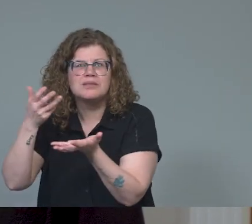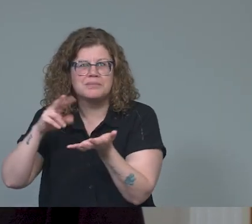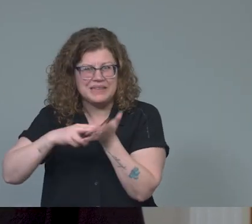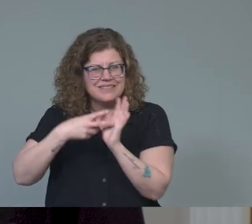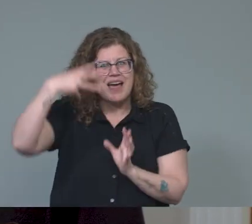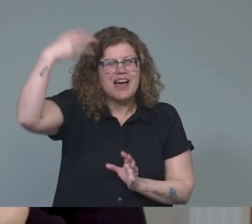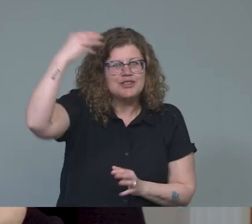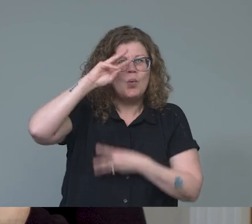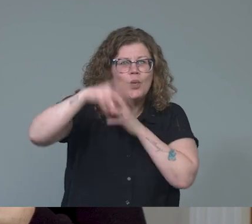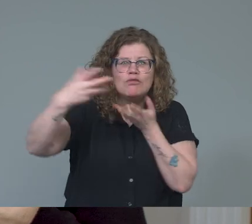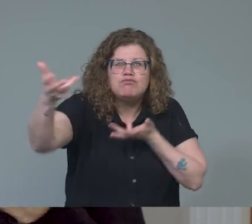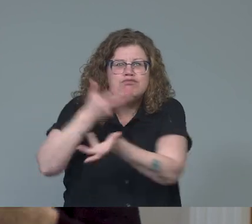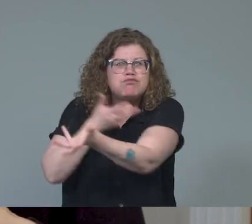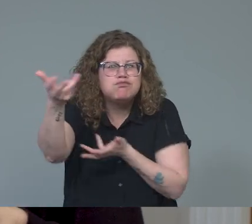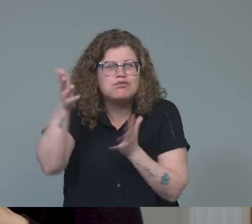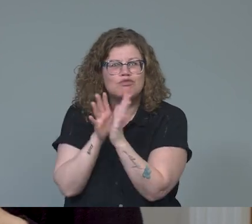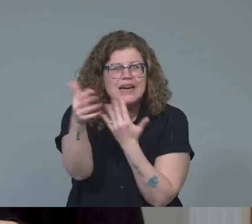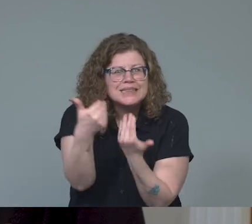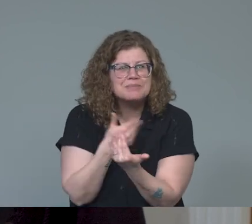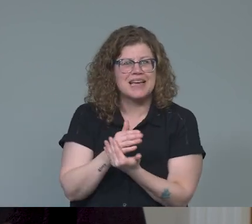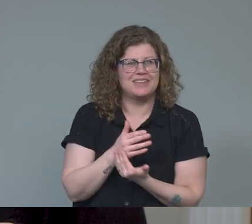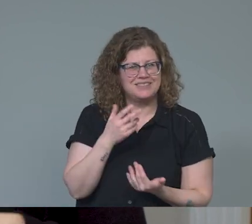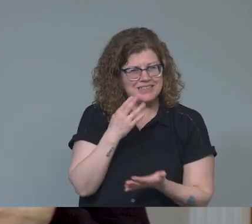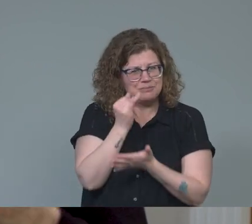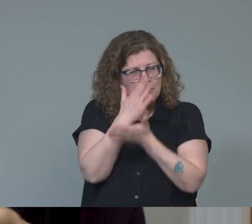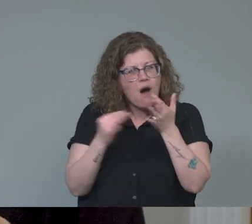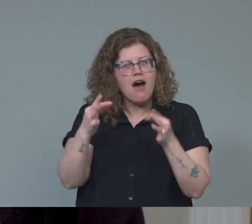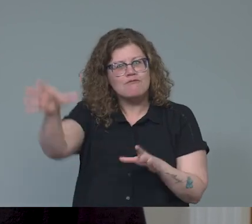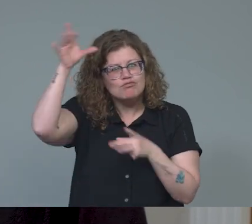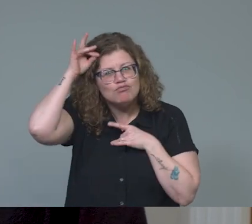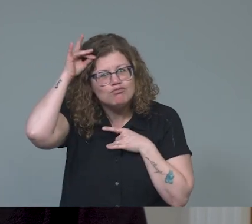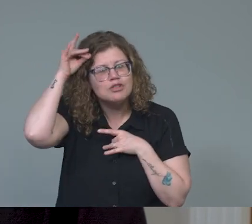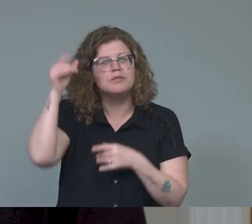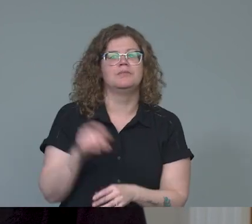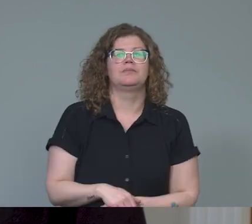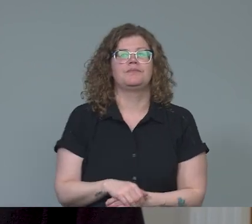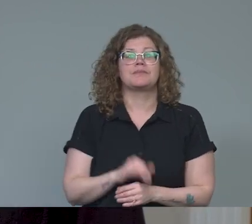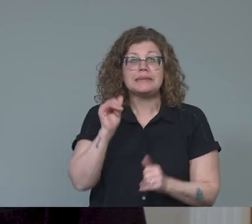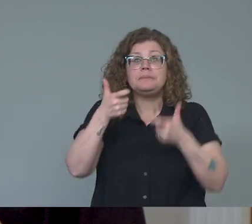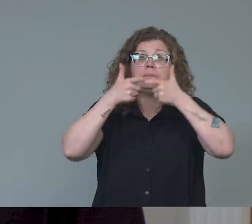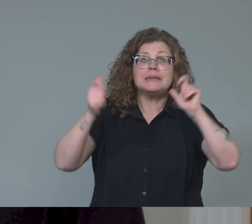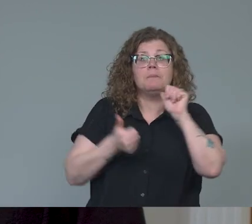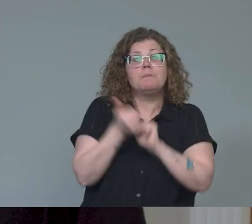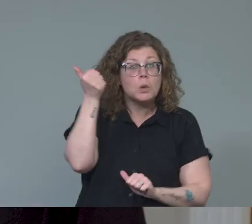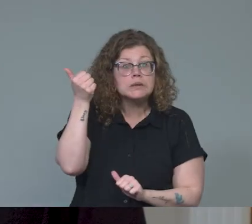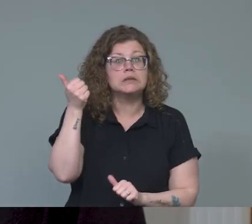is not just transactional. It's reciprocal. And I think the biggest thing for,